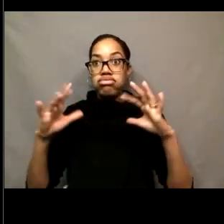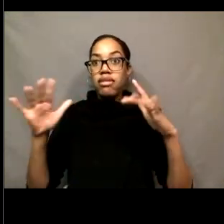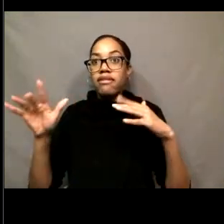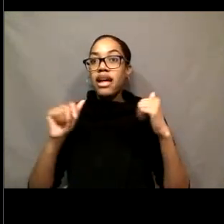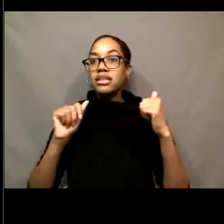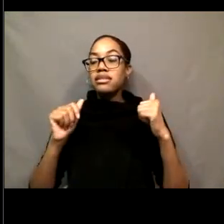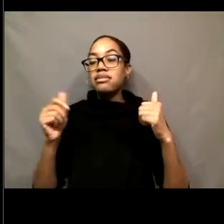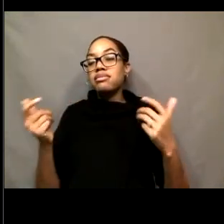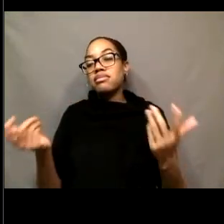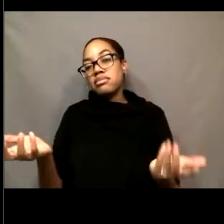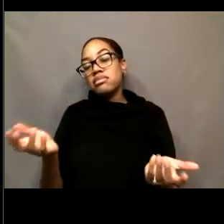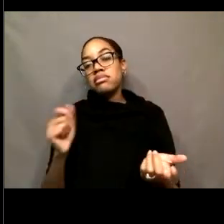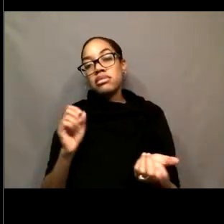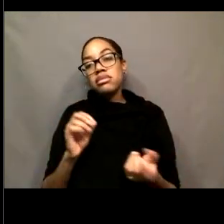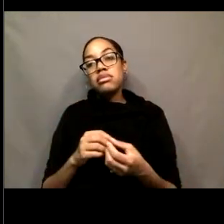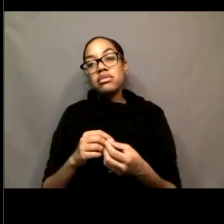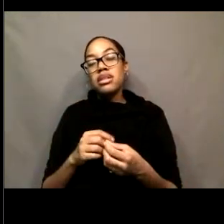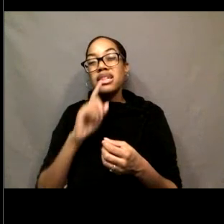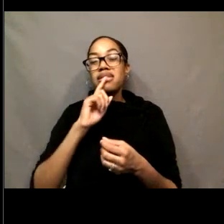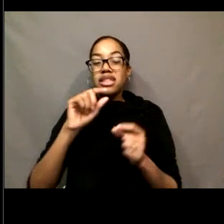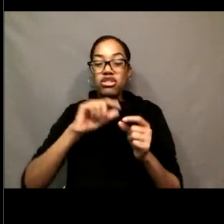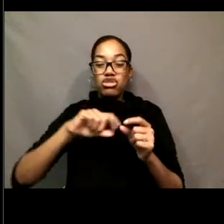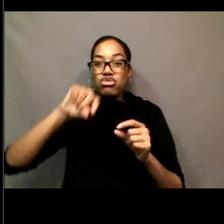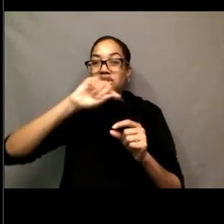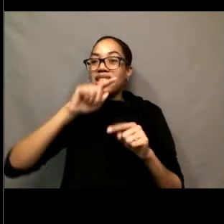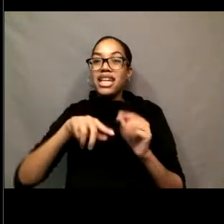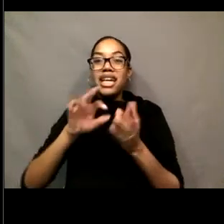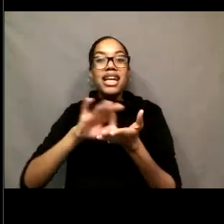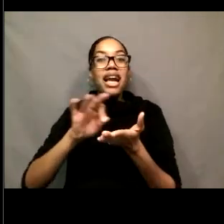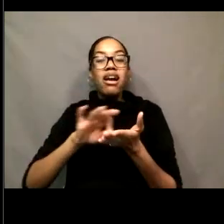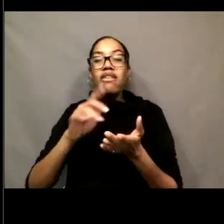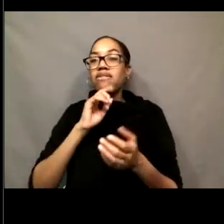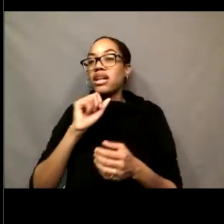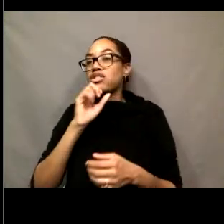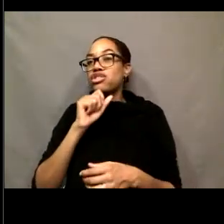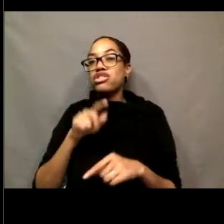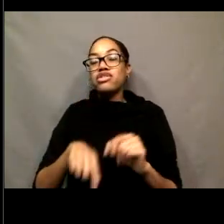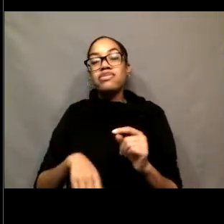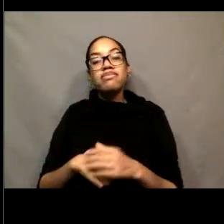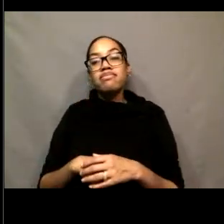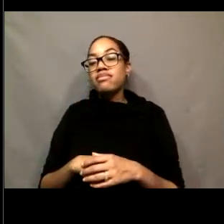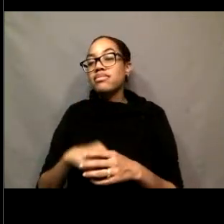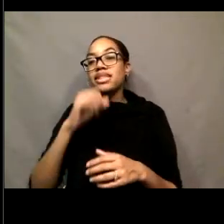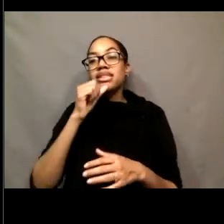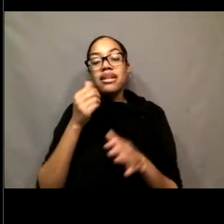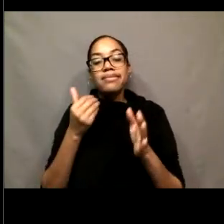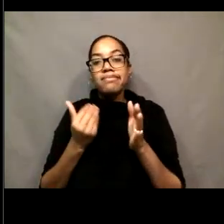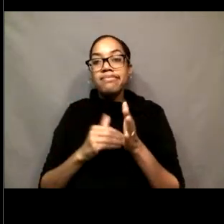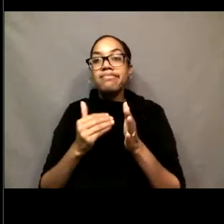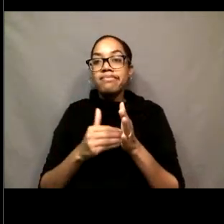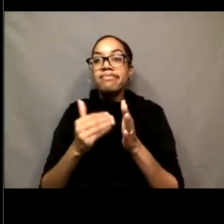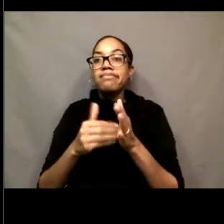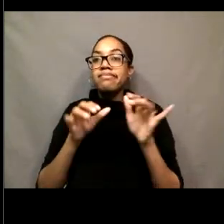So the rings are not as regular. They're not a regular indicator of any time passing